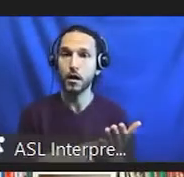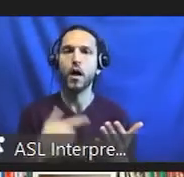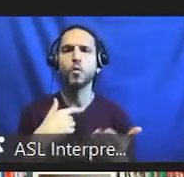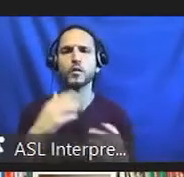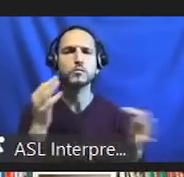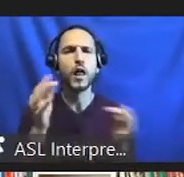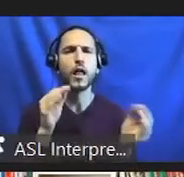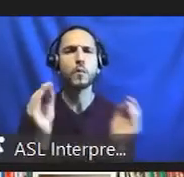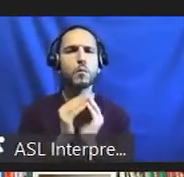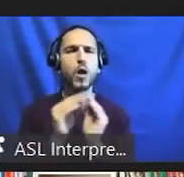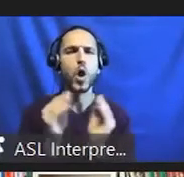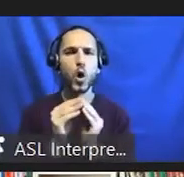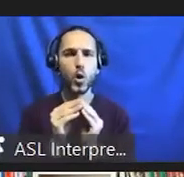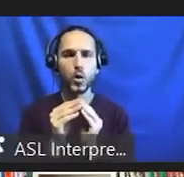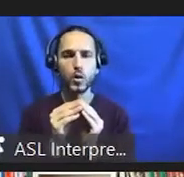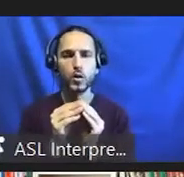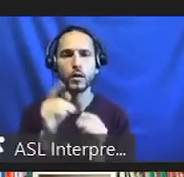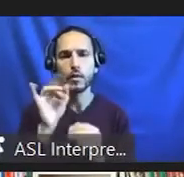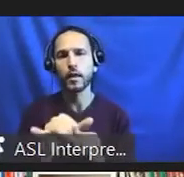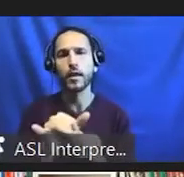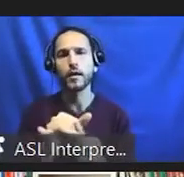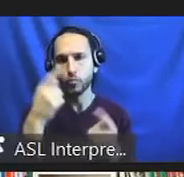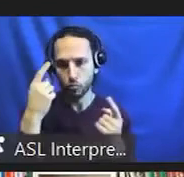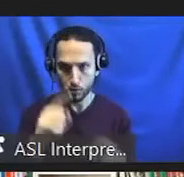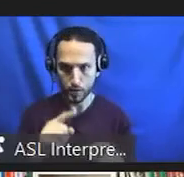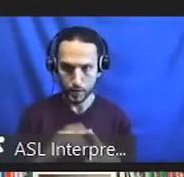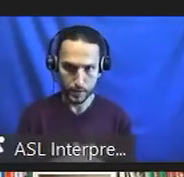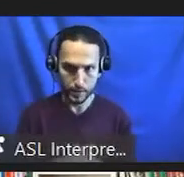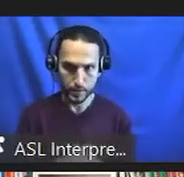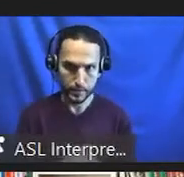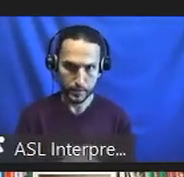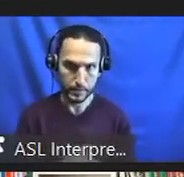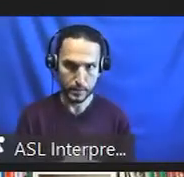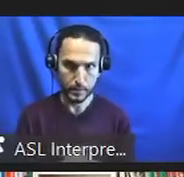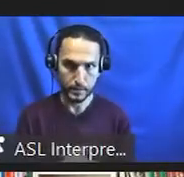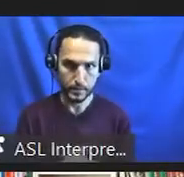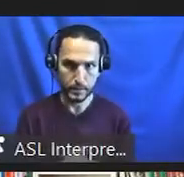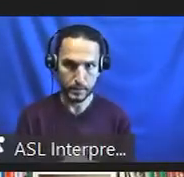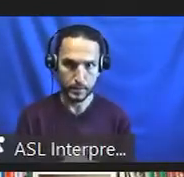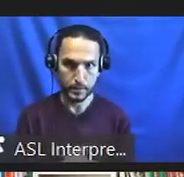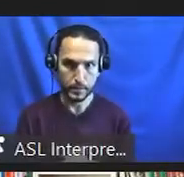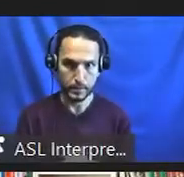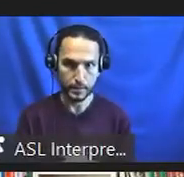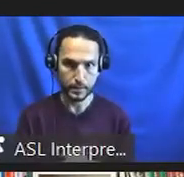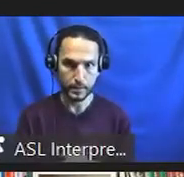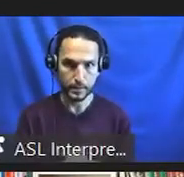a little more detail about what it was it settled for.